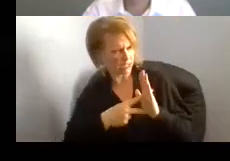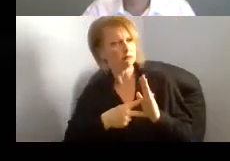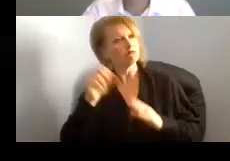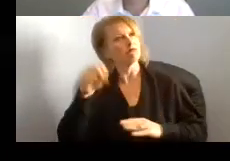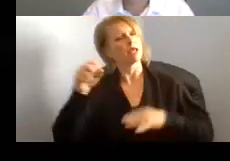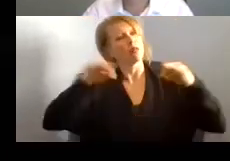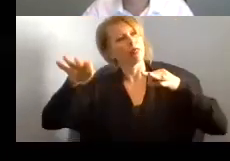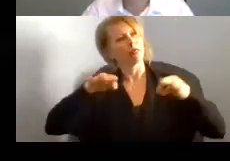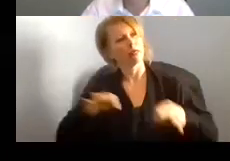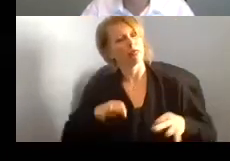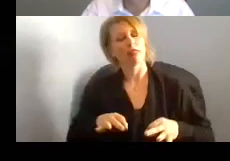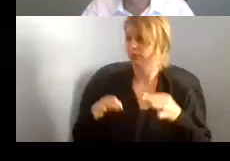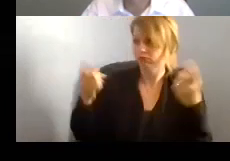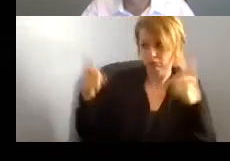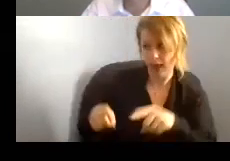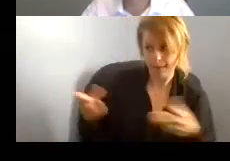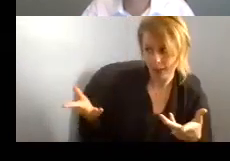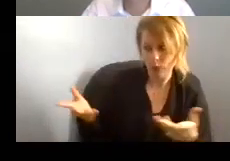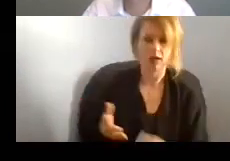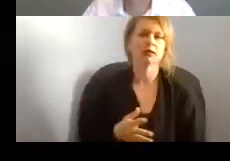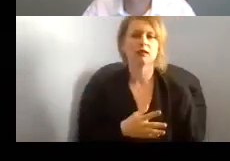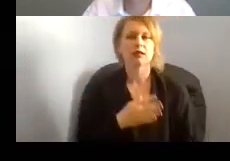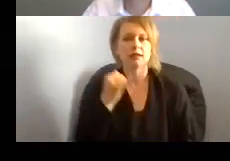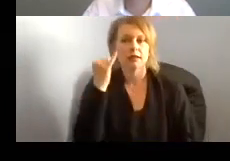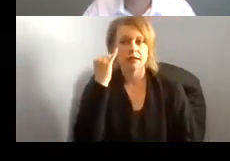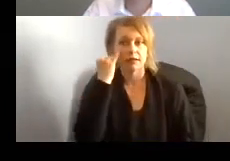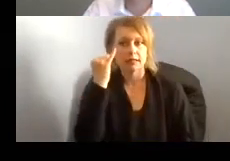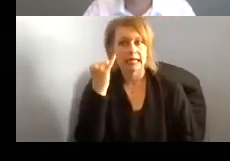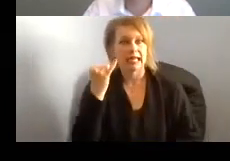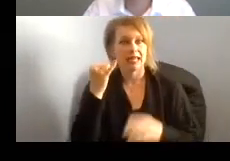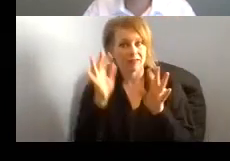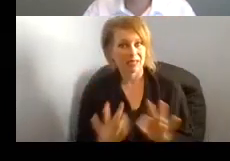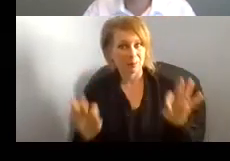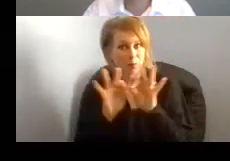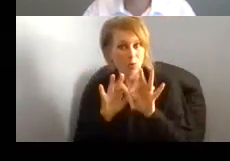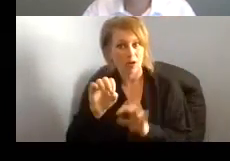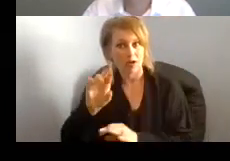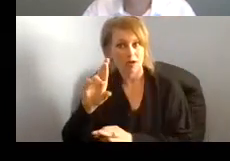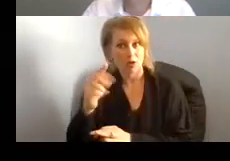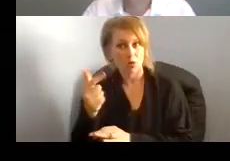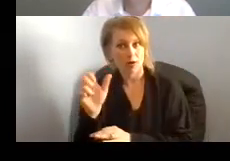So the girl explained that if it’s in a – you know, a delicate and important organ, such as the brain, if the aneurysm leaks or bursts,